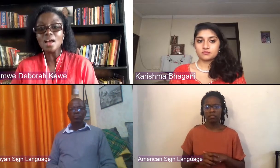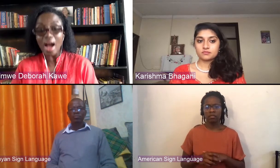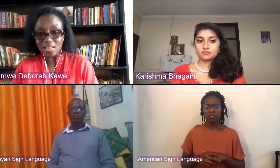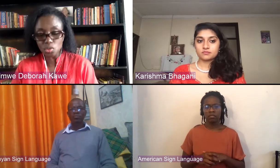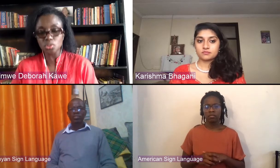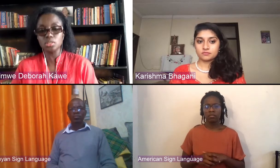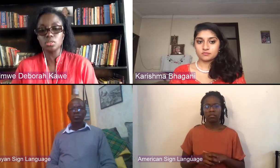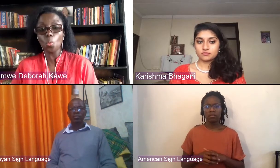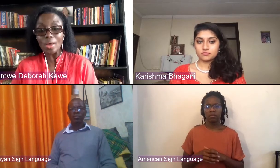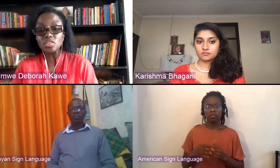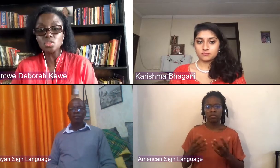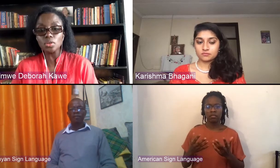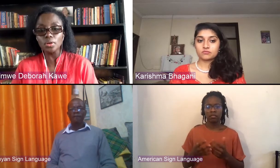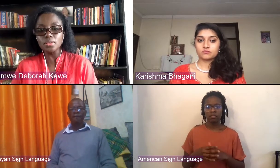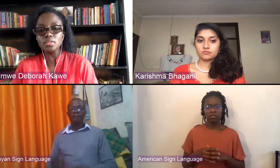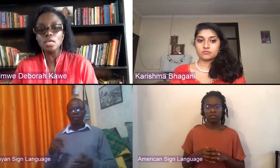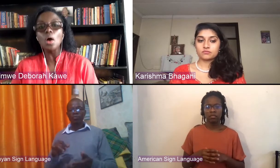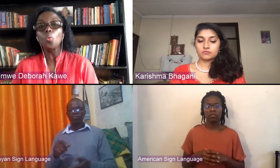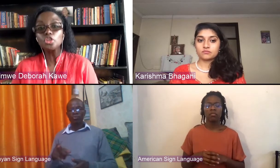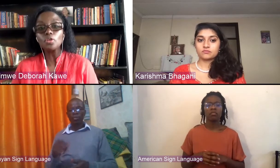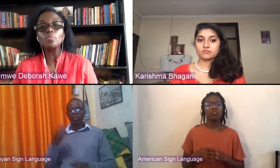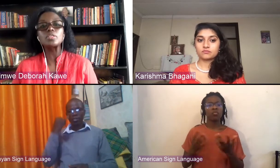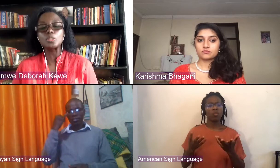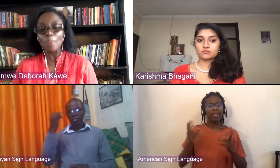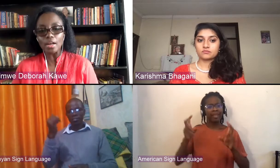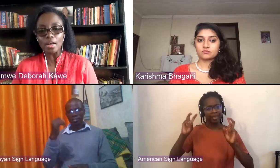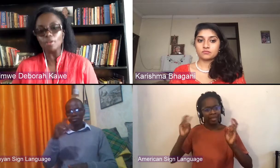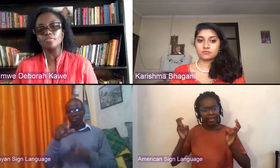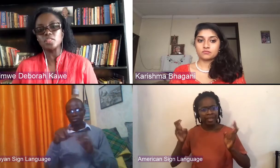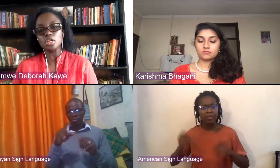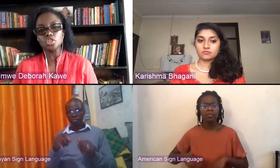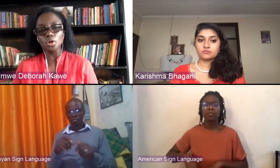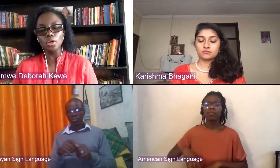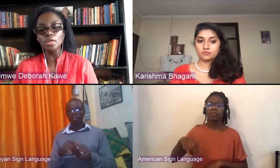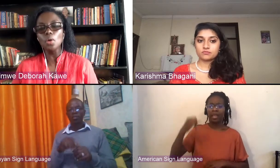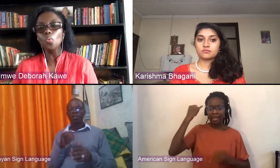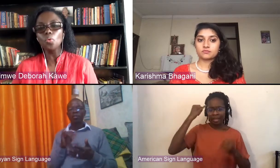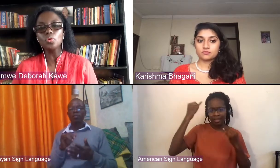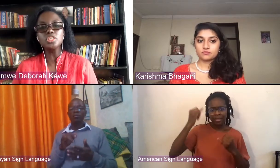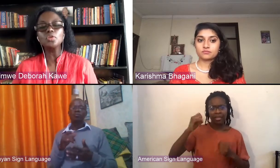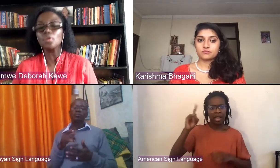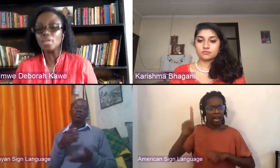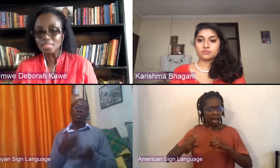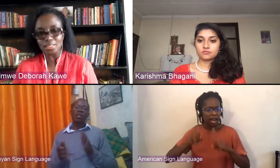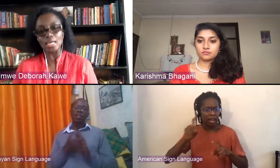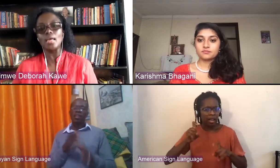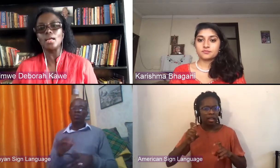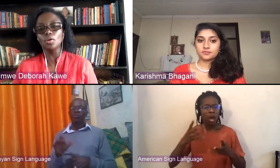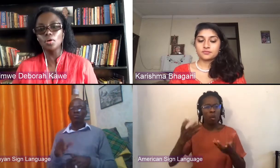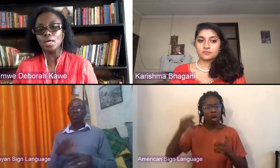asks questions, would spark a conversation, would create a dialogue